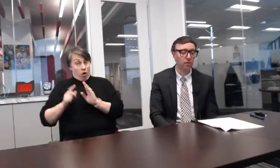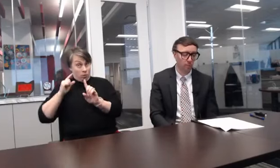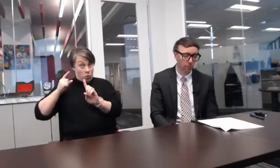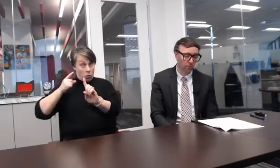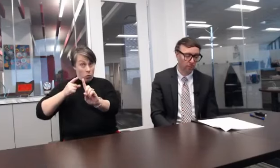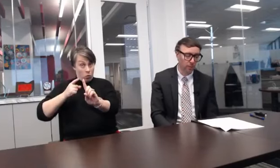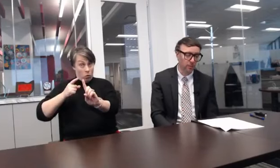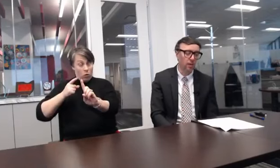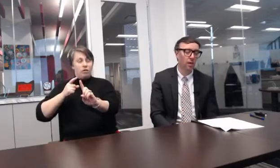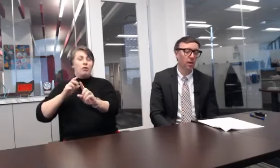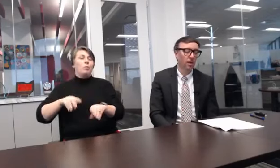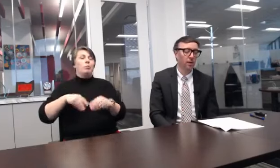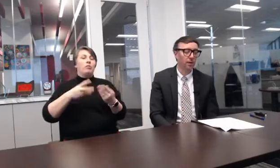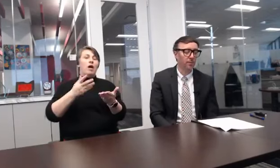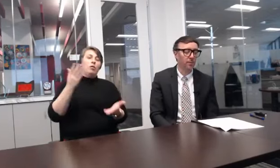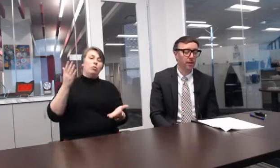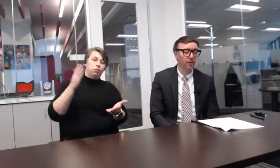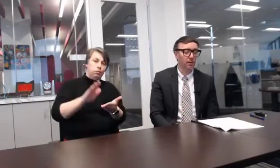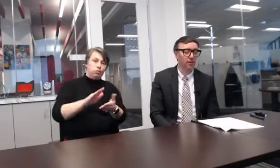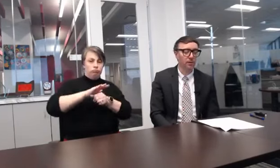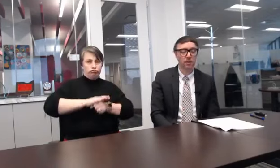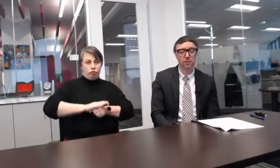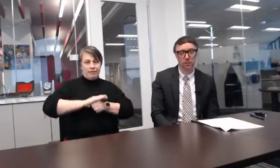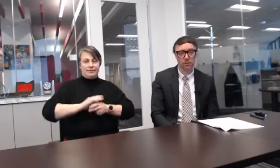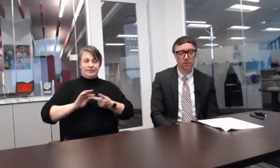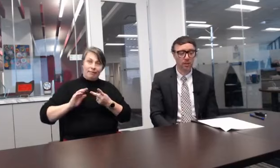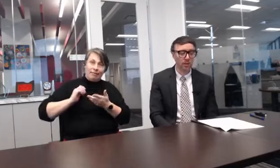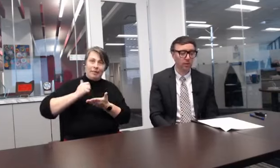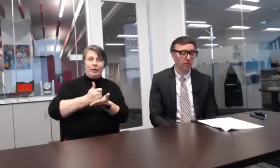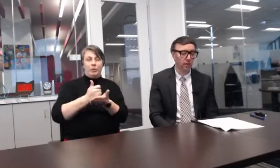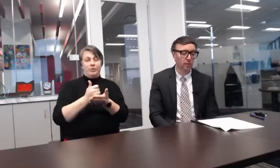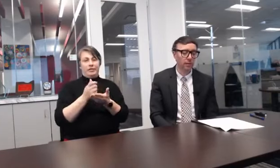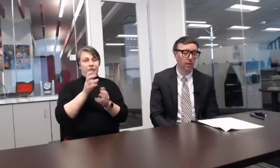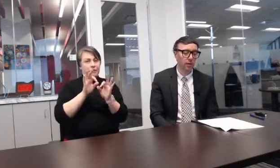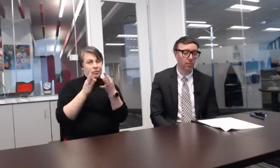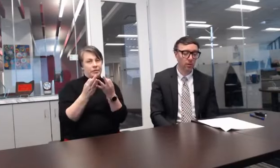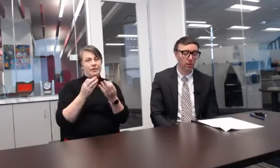support families to get the services they need so they can stay in their community,